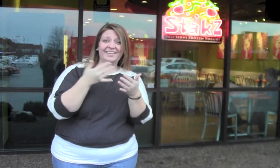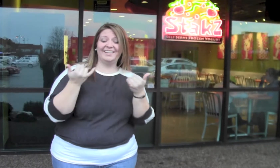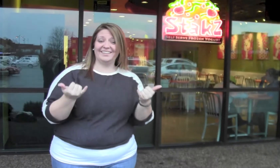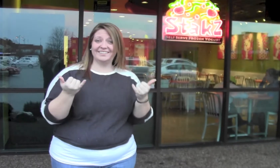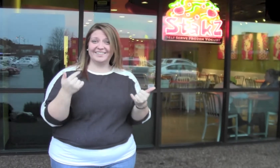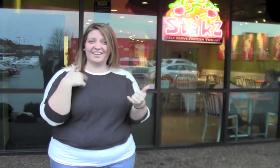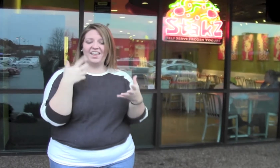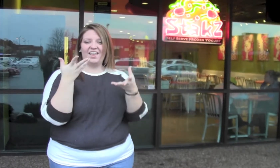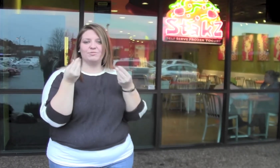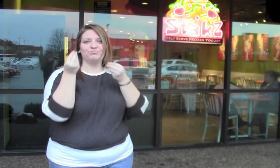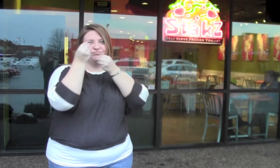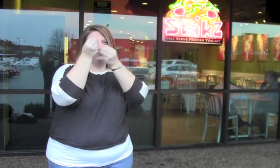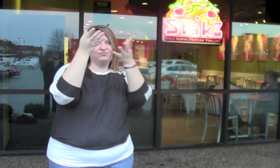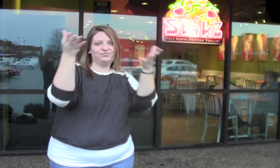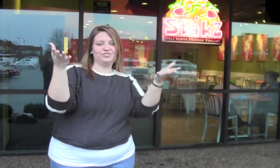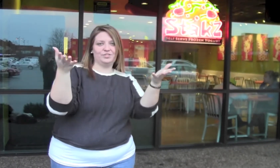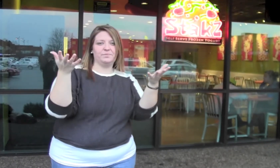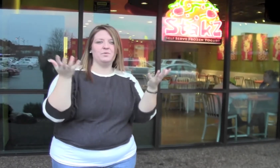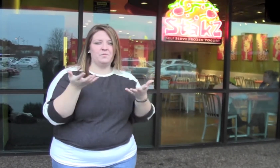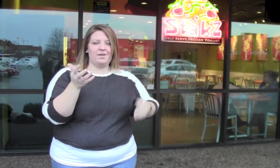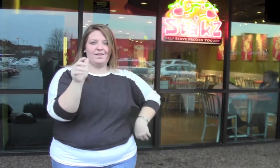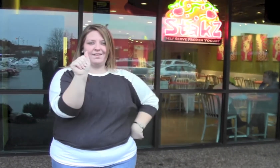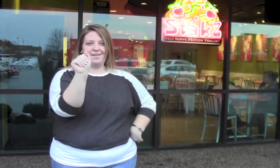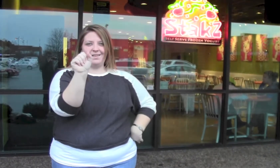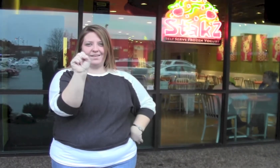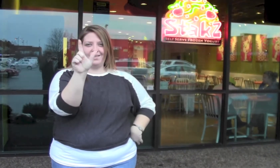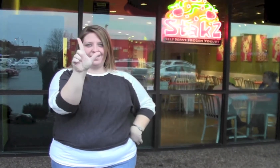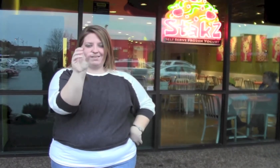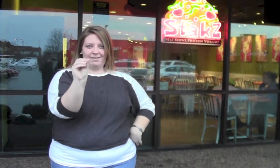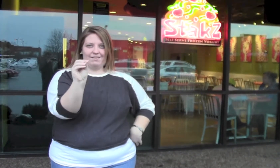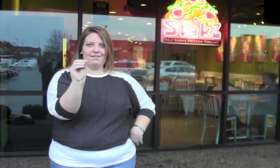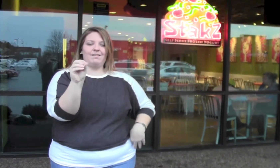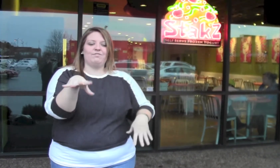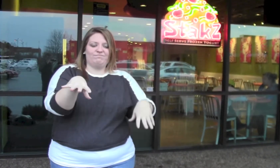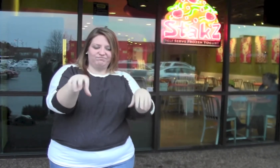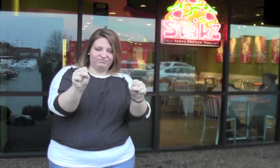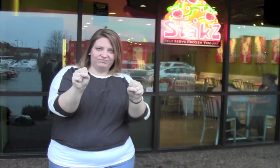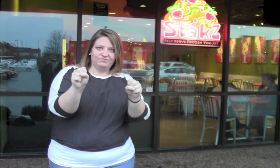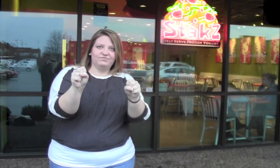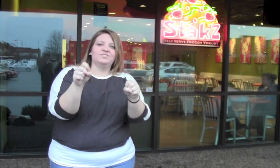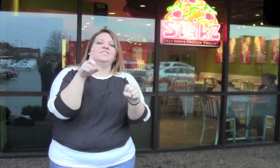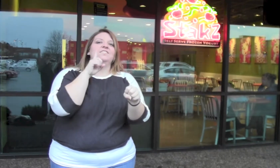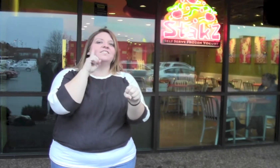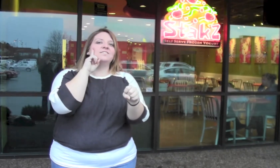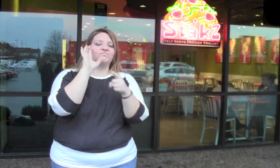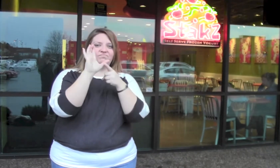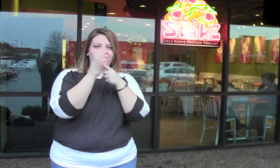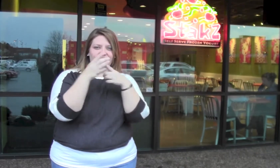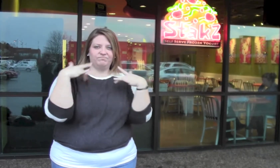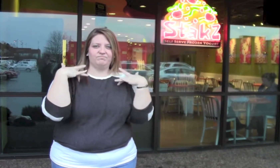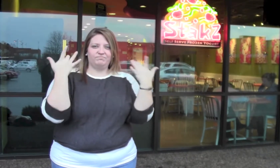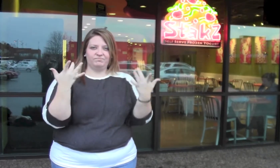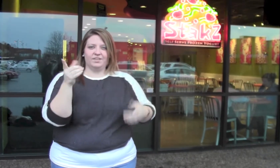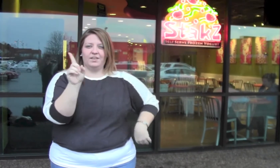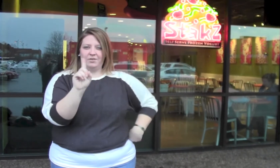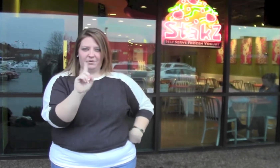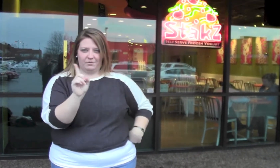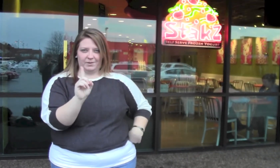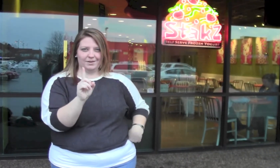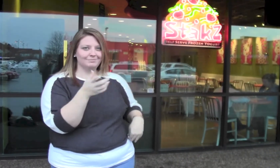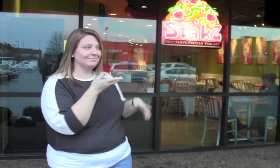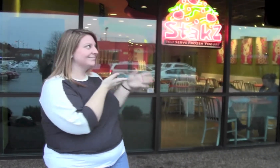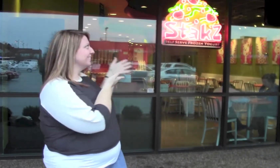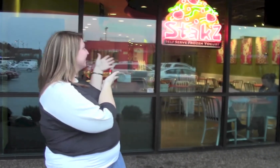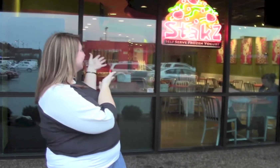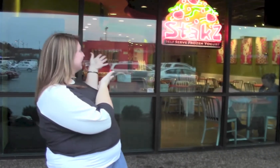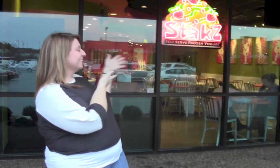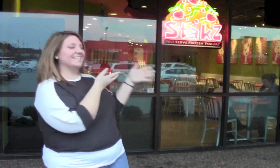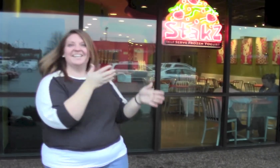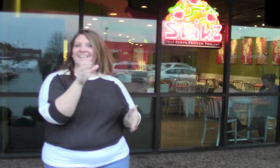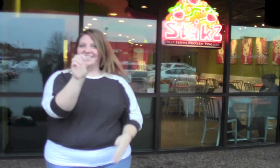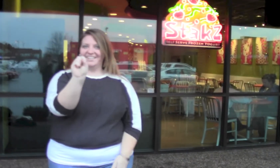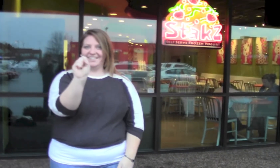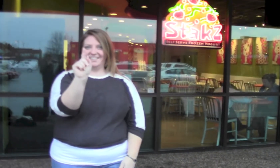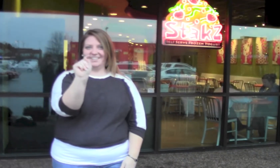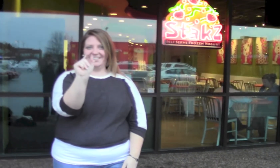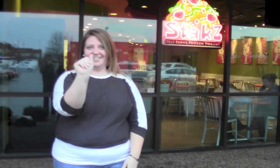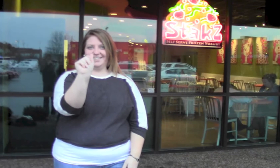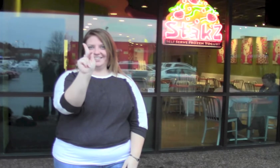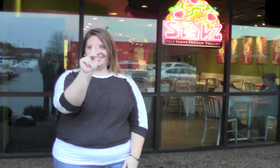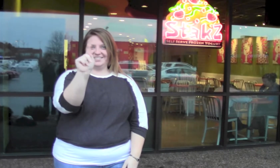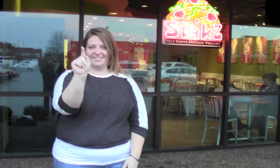I wanted to inform you that ASLO is hosting a Deaf Culture Event at Stakz.